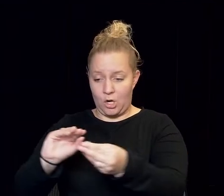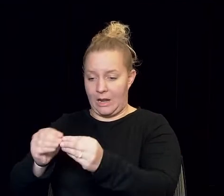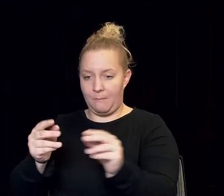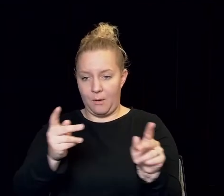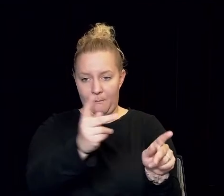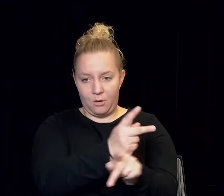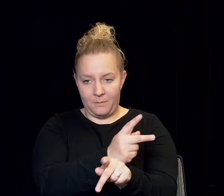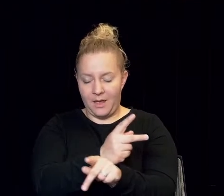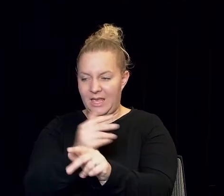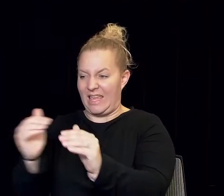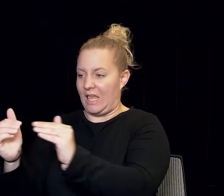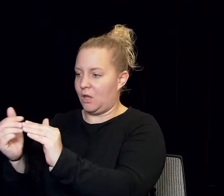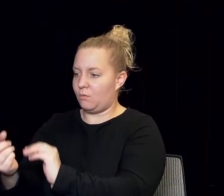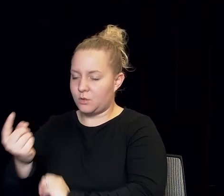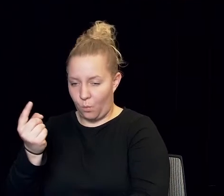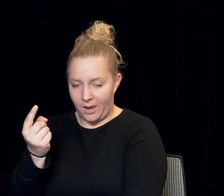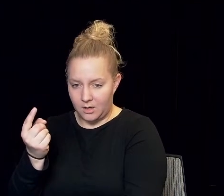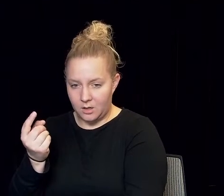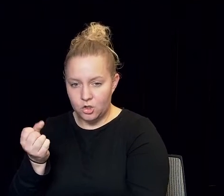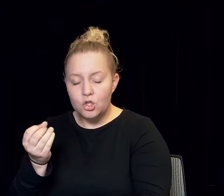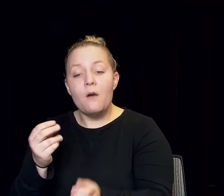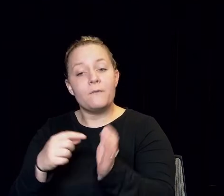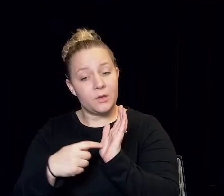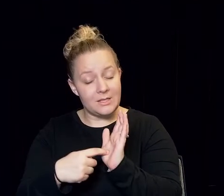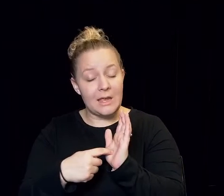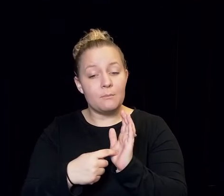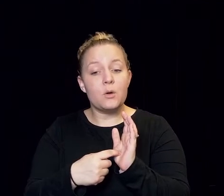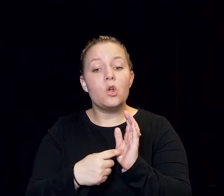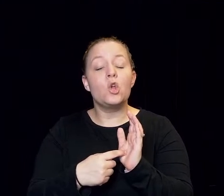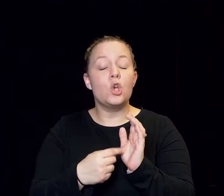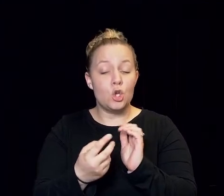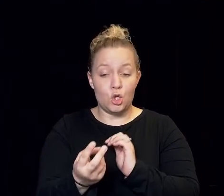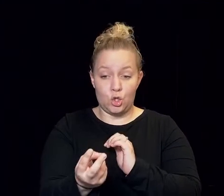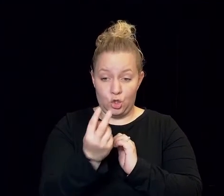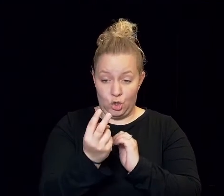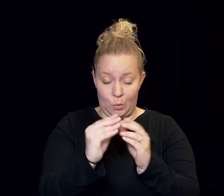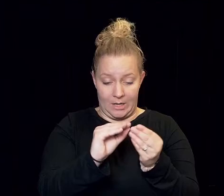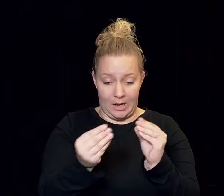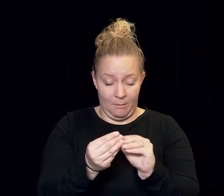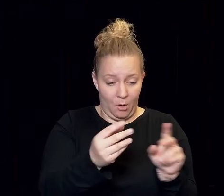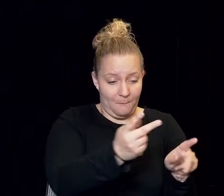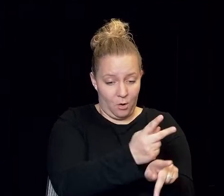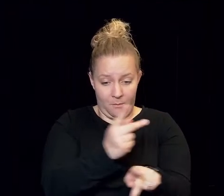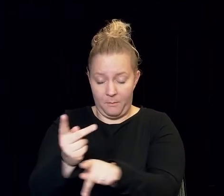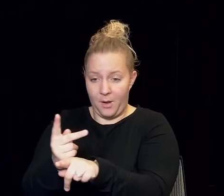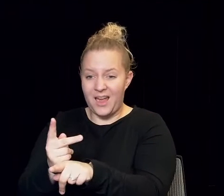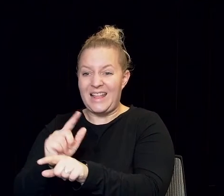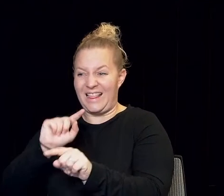So, I'm multiplying two things together and I know that the answer is 1. Now in symbols, it says